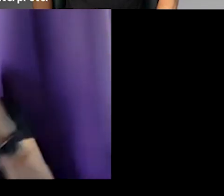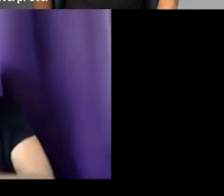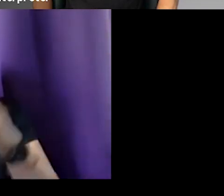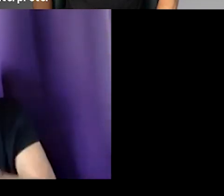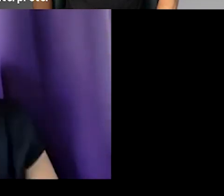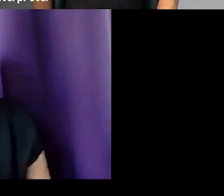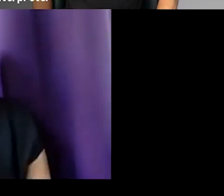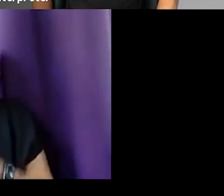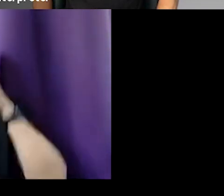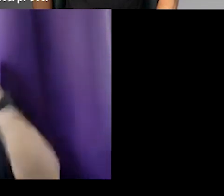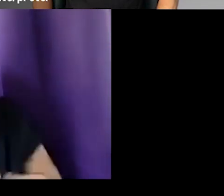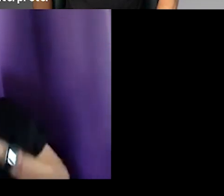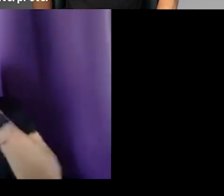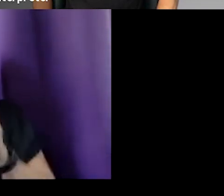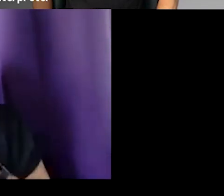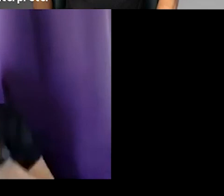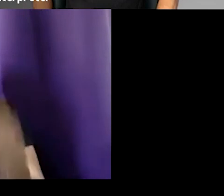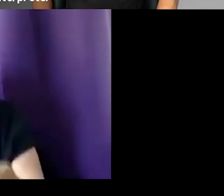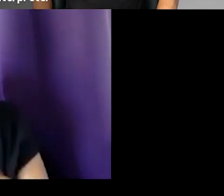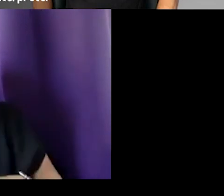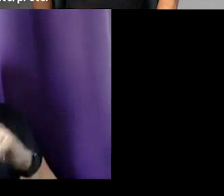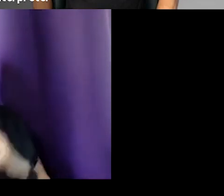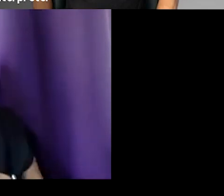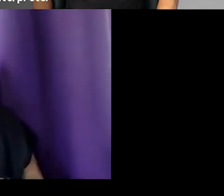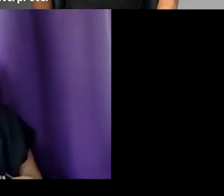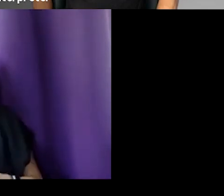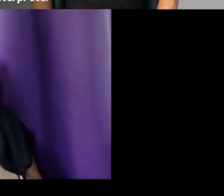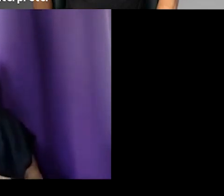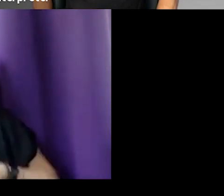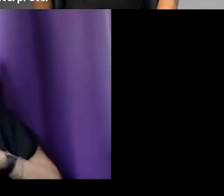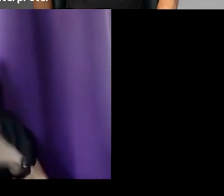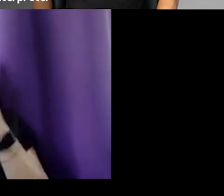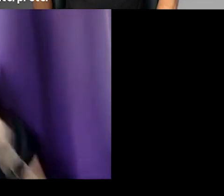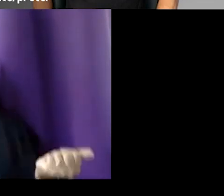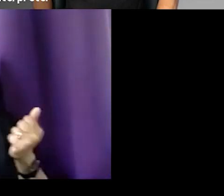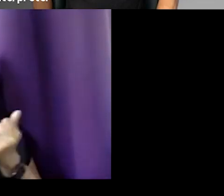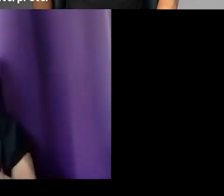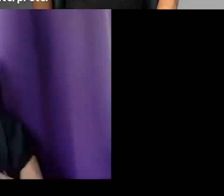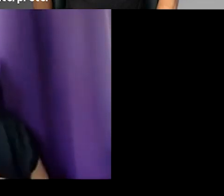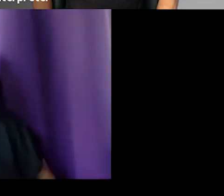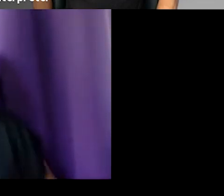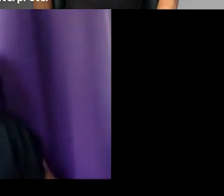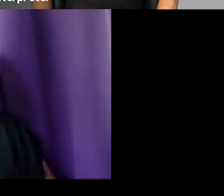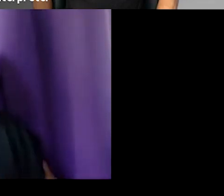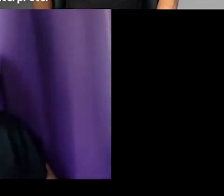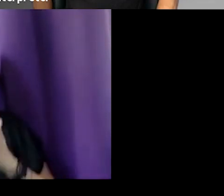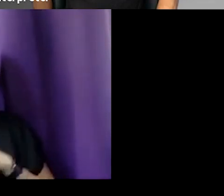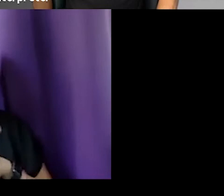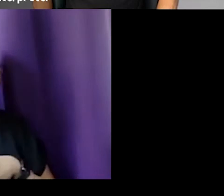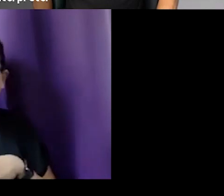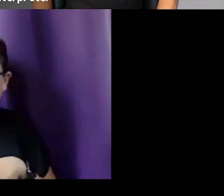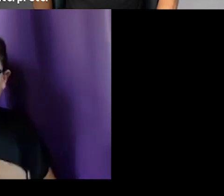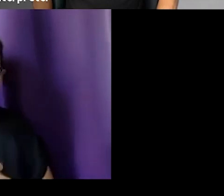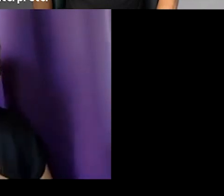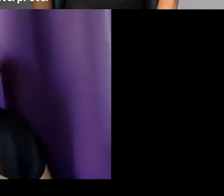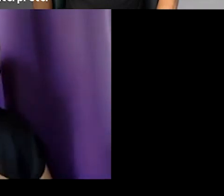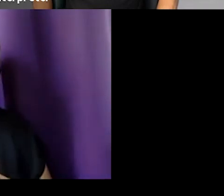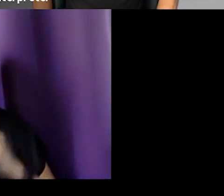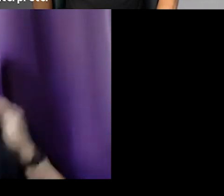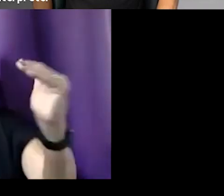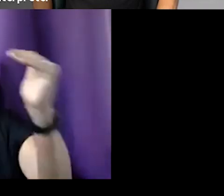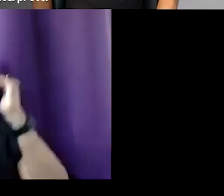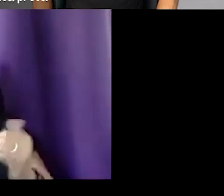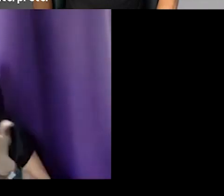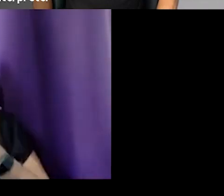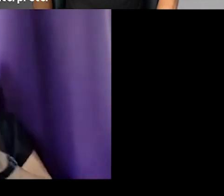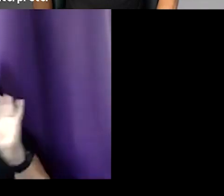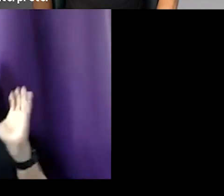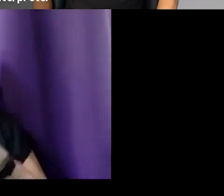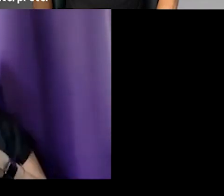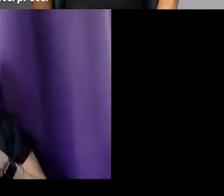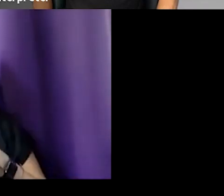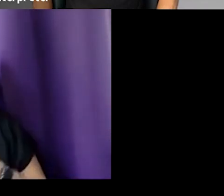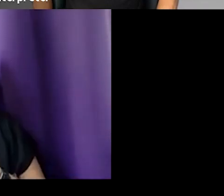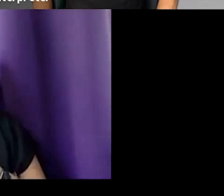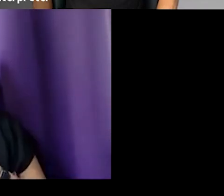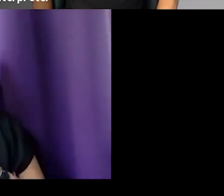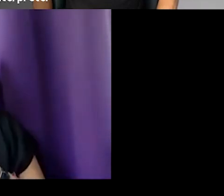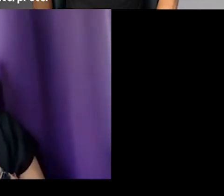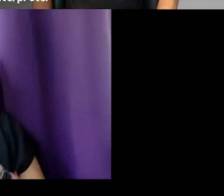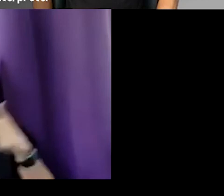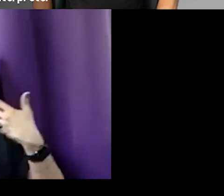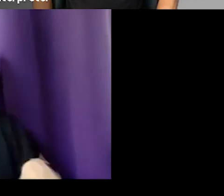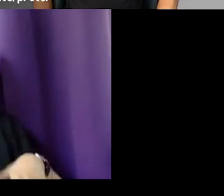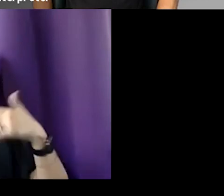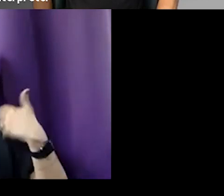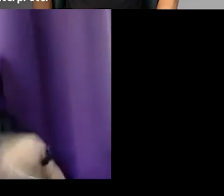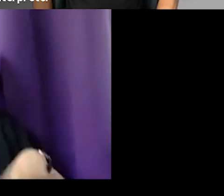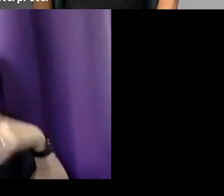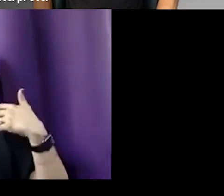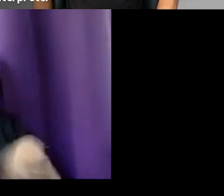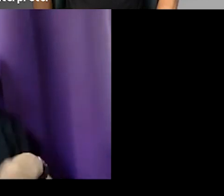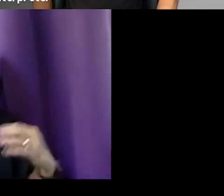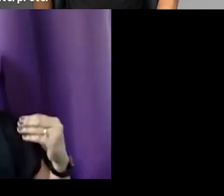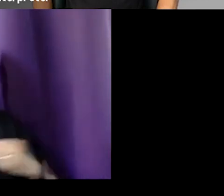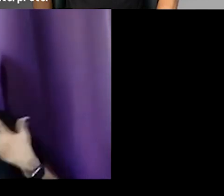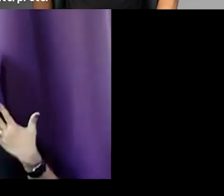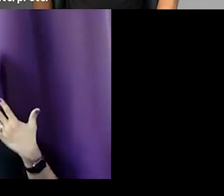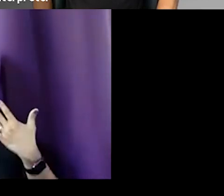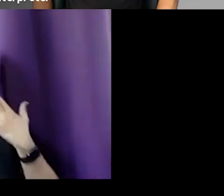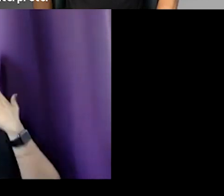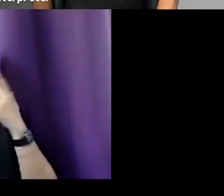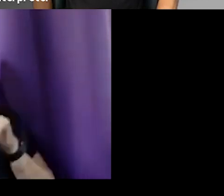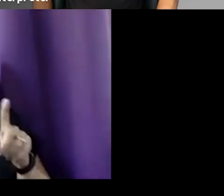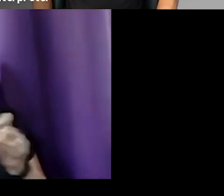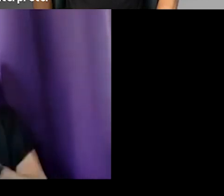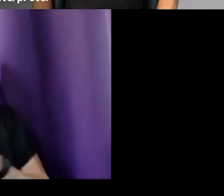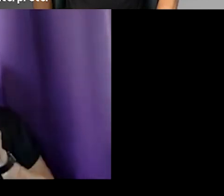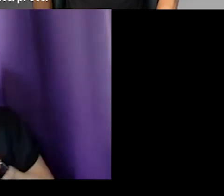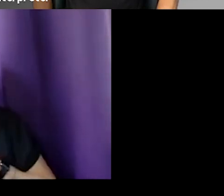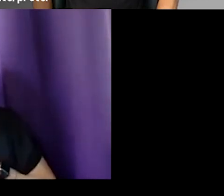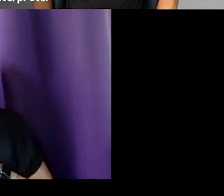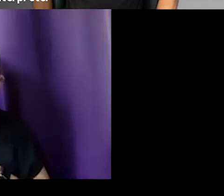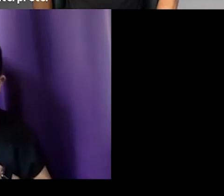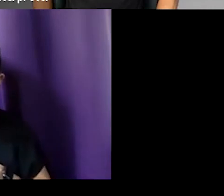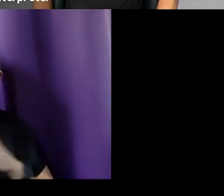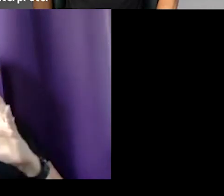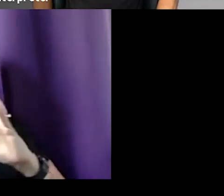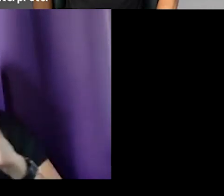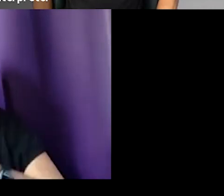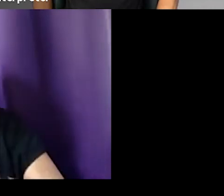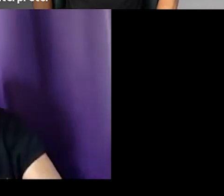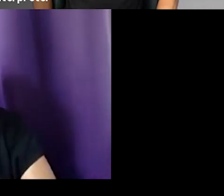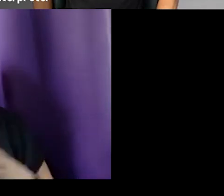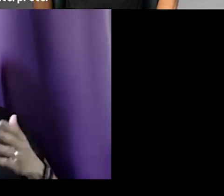Then, for me isn't about digging it to community groups, it's precisely seeing community groups are a source of not just inspiration, but clarity, how to folks who can't afford, nor have ever been considered by commercial markets, get by, what does that